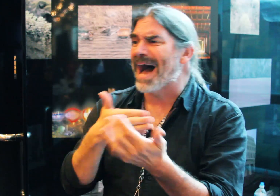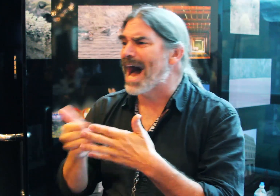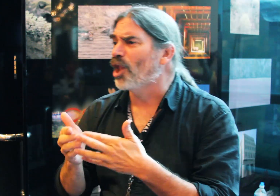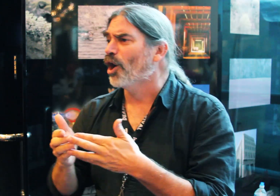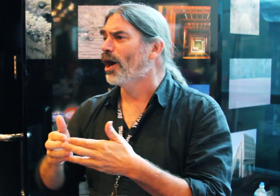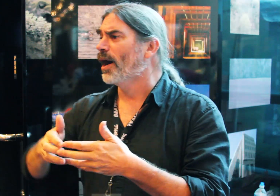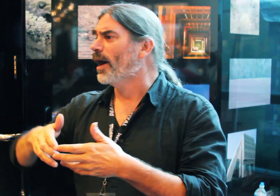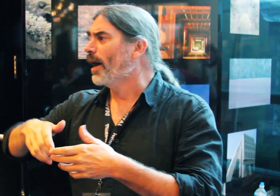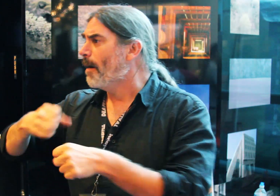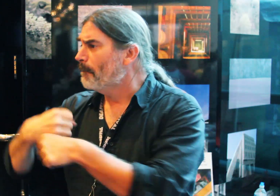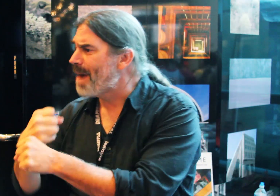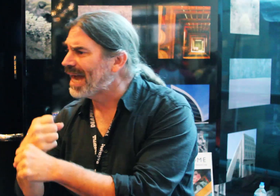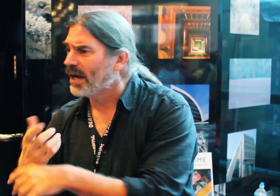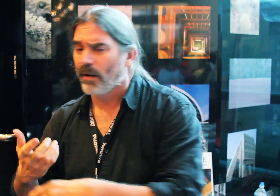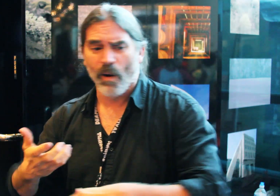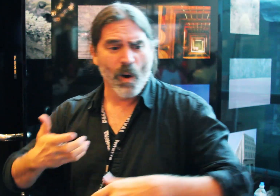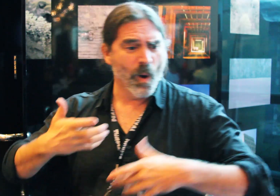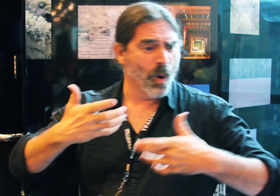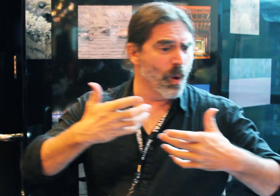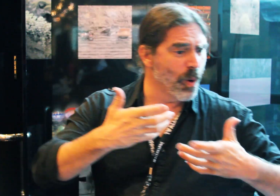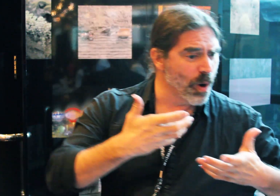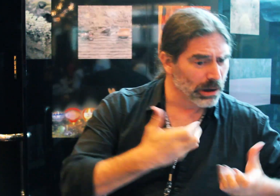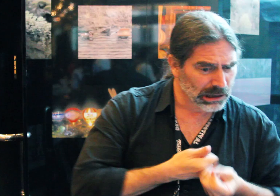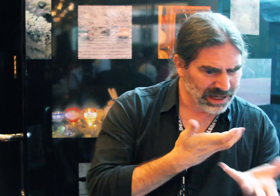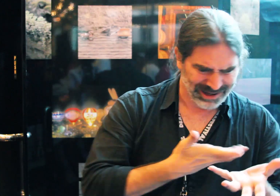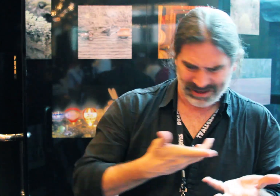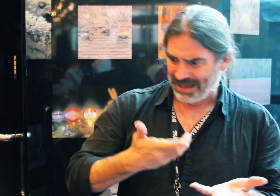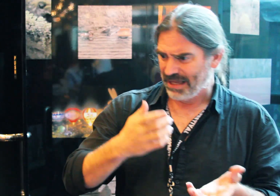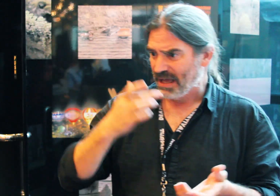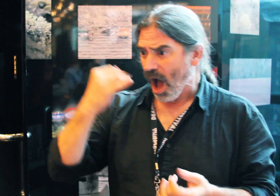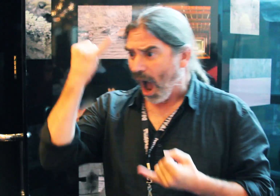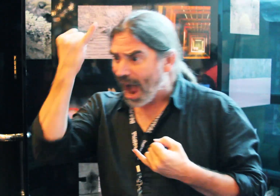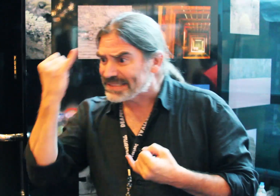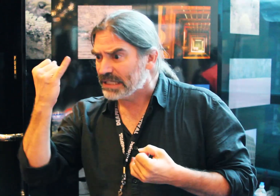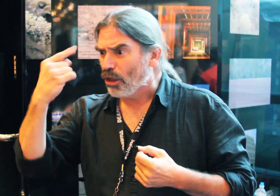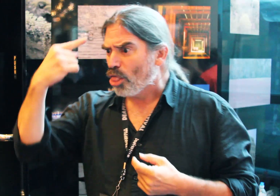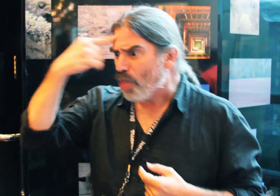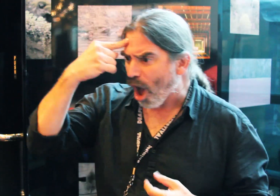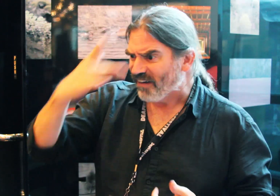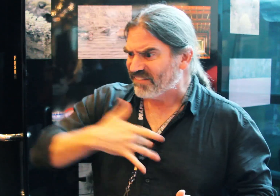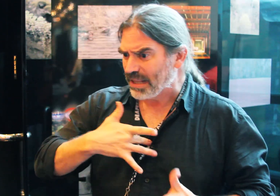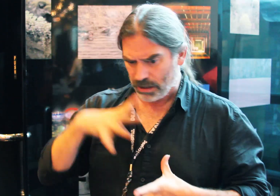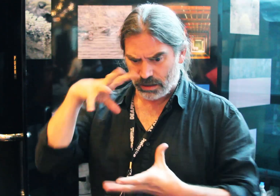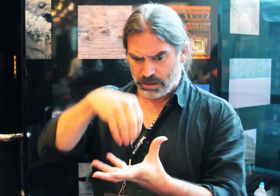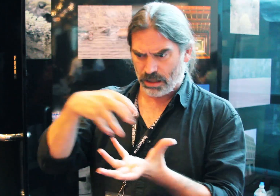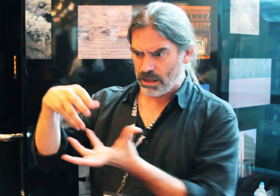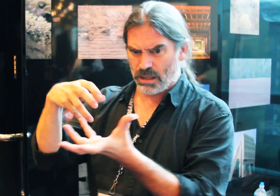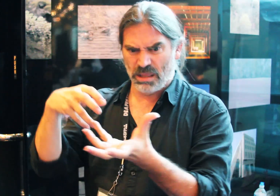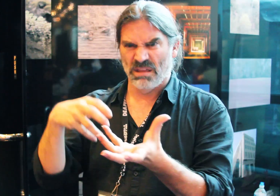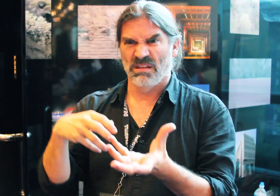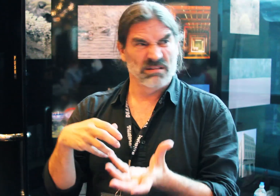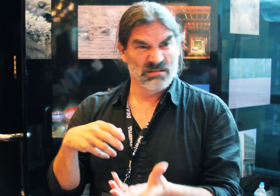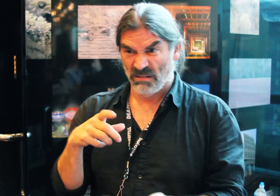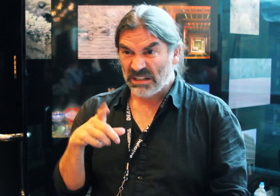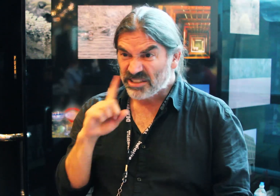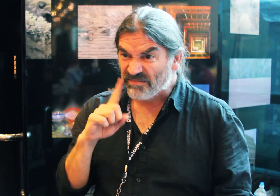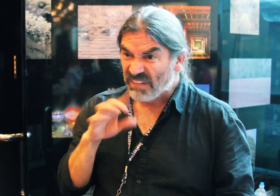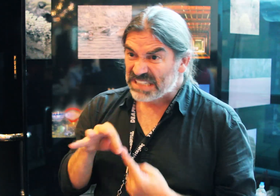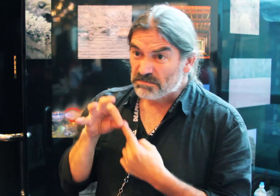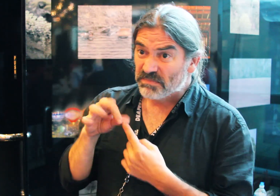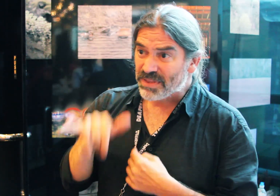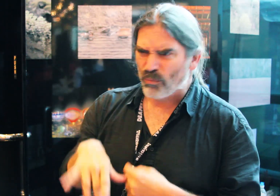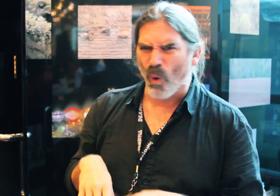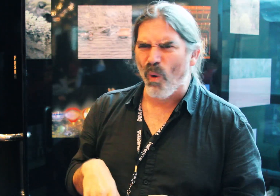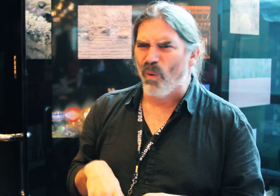It doesn't matter if you make it, or express it - ideas, thoughts, feelings - Deaf are an exception to that?